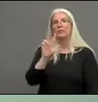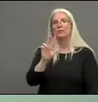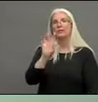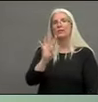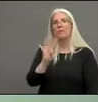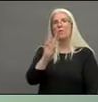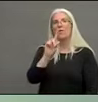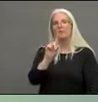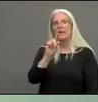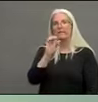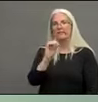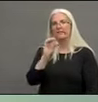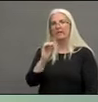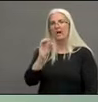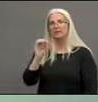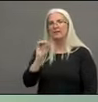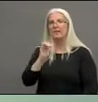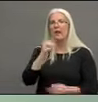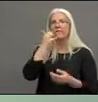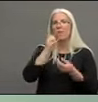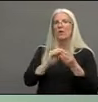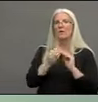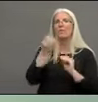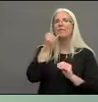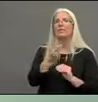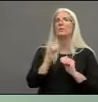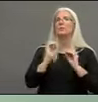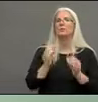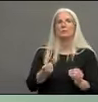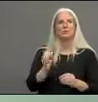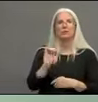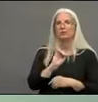And that's again if you don't have a doctor, if you don't have a provider,